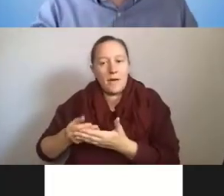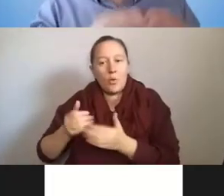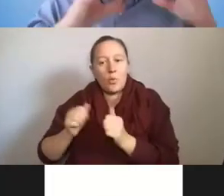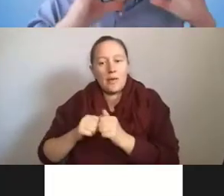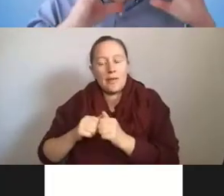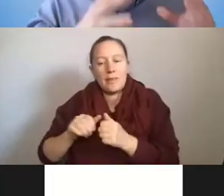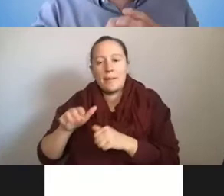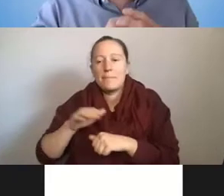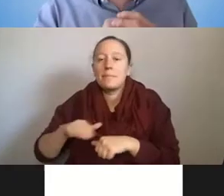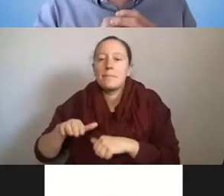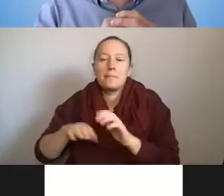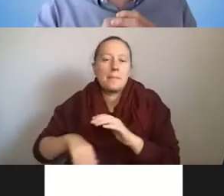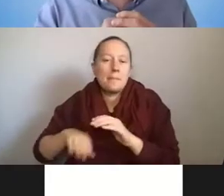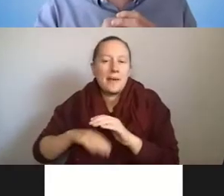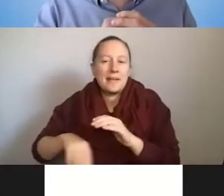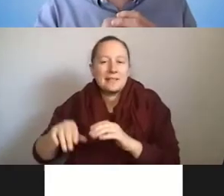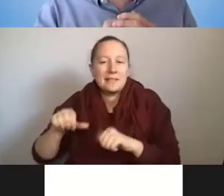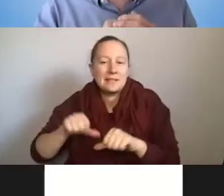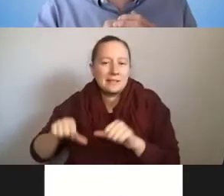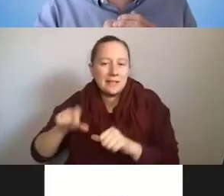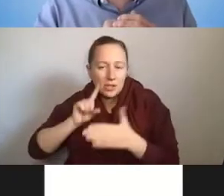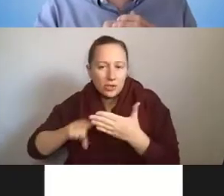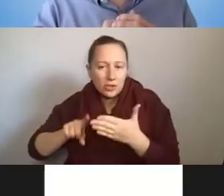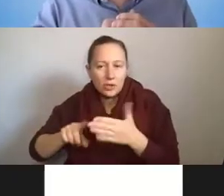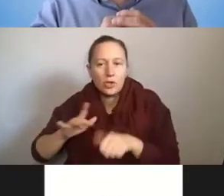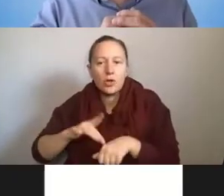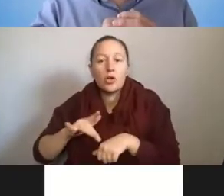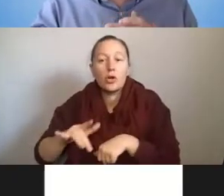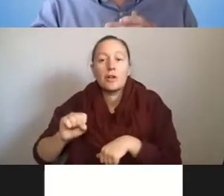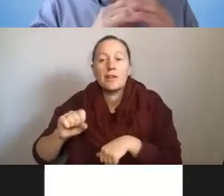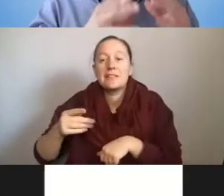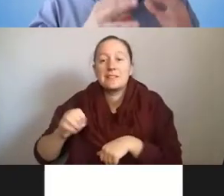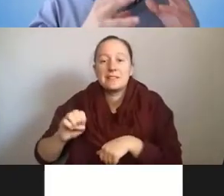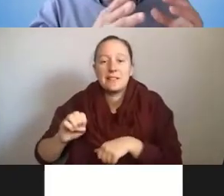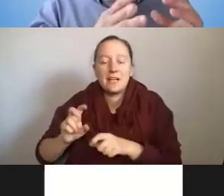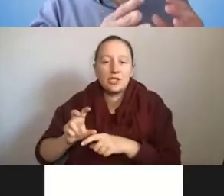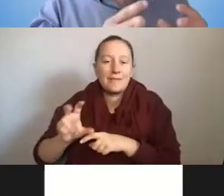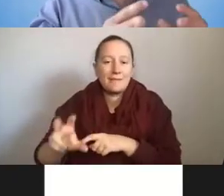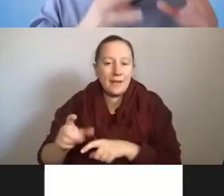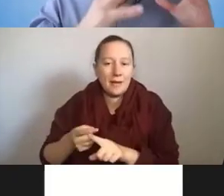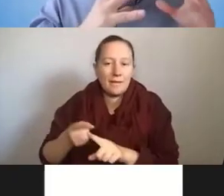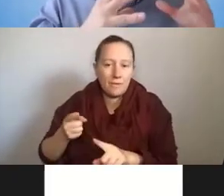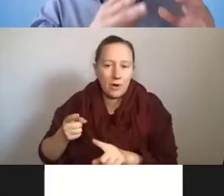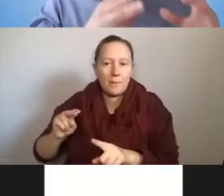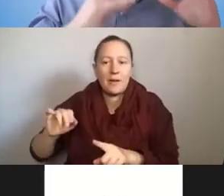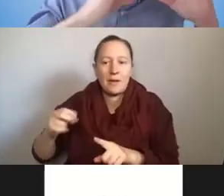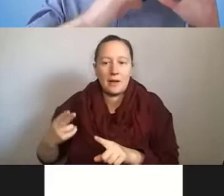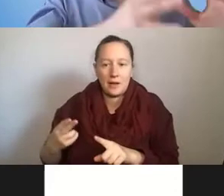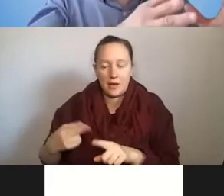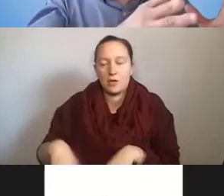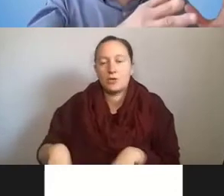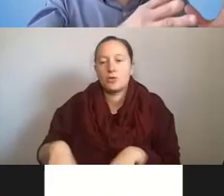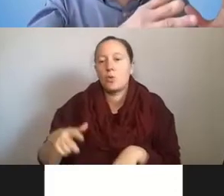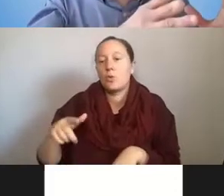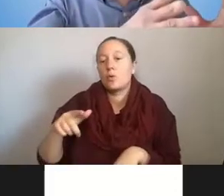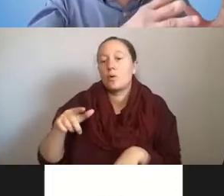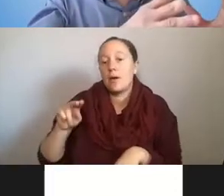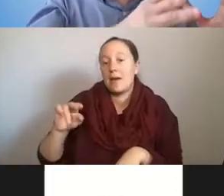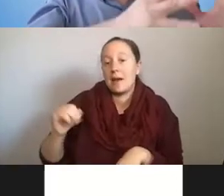those early-stage investments from NIH. It was formed so the NIH could help those investigators